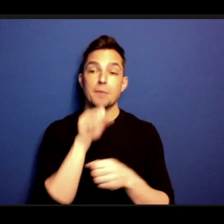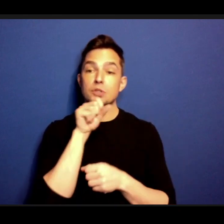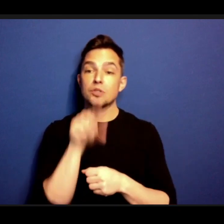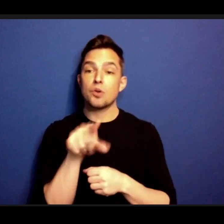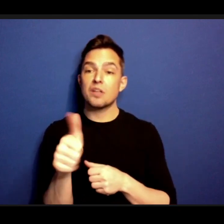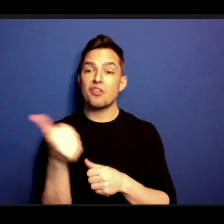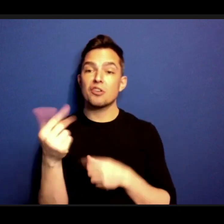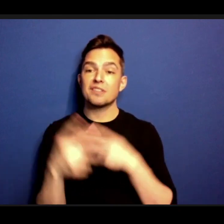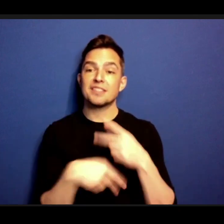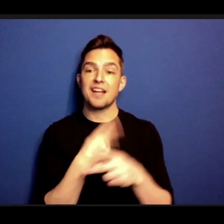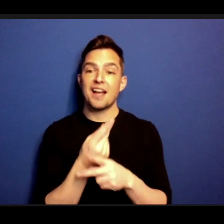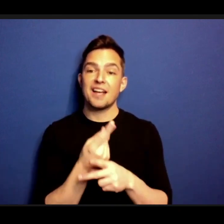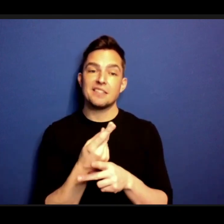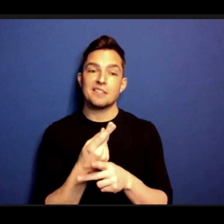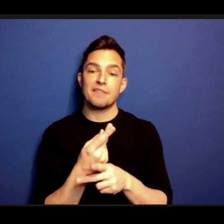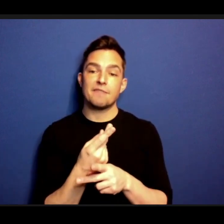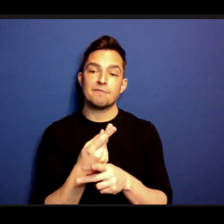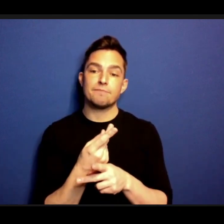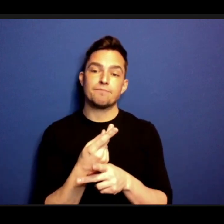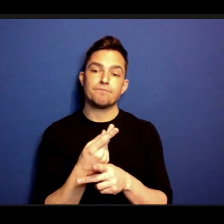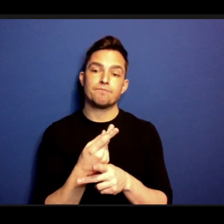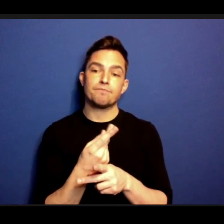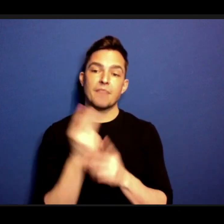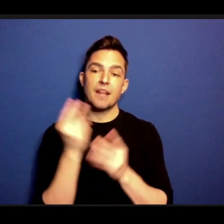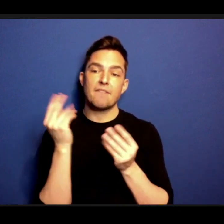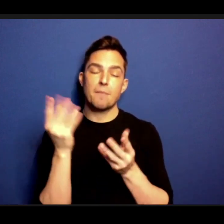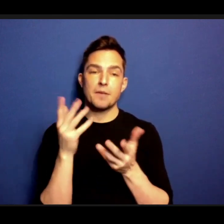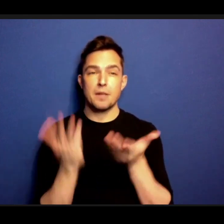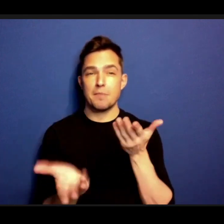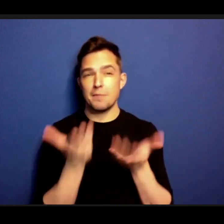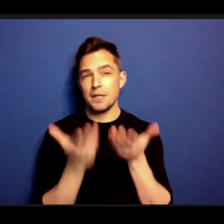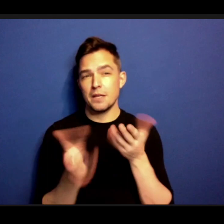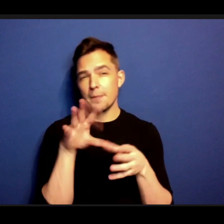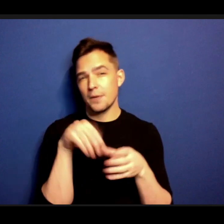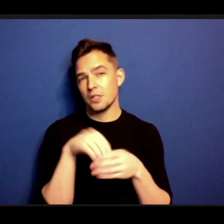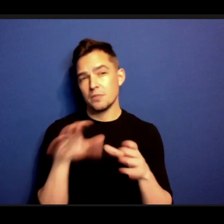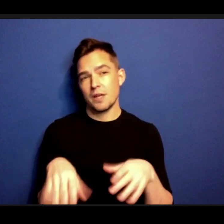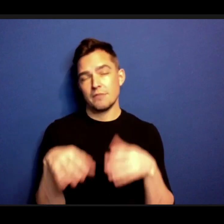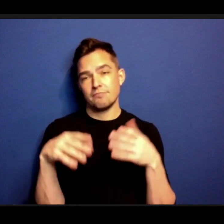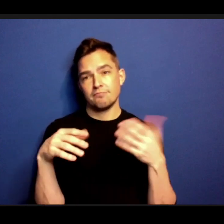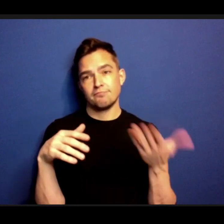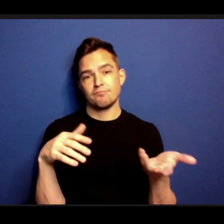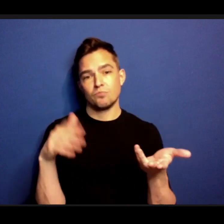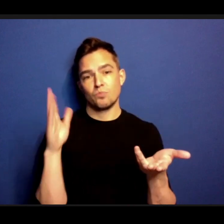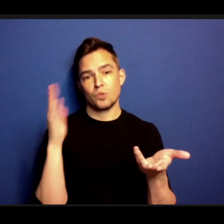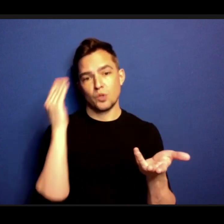of information that maybe participants wouldn't know. So I really appreciate kind of you bringing